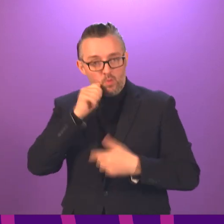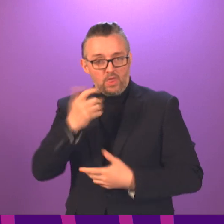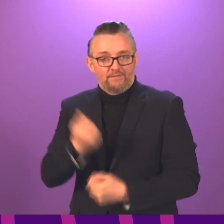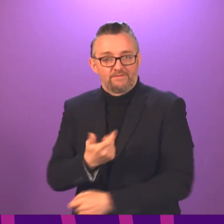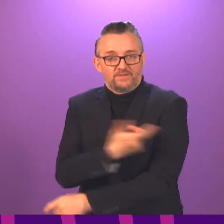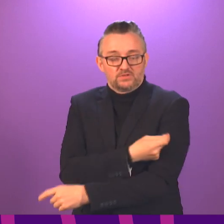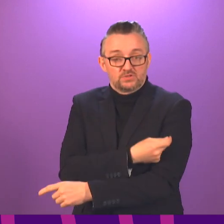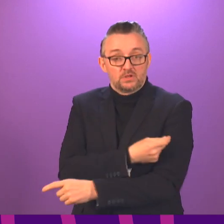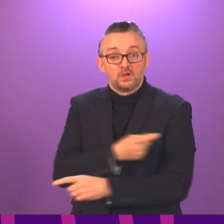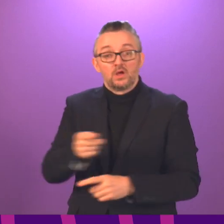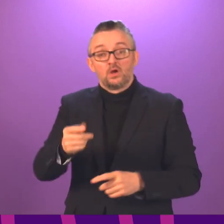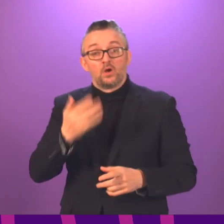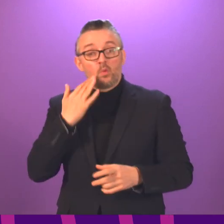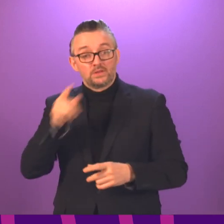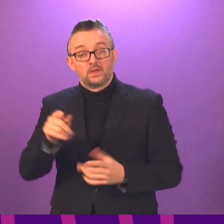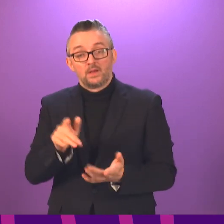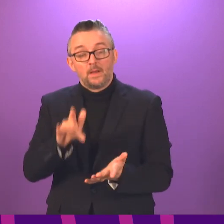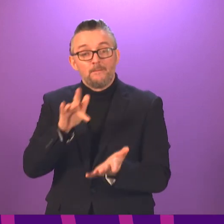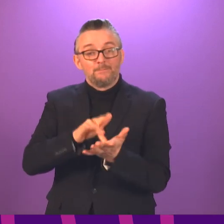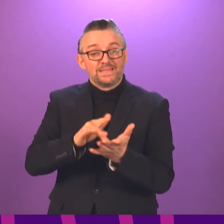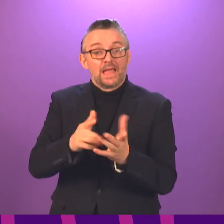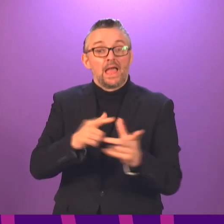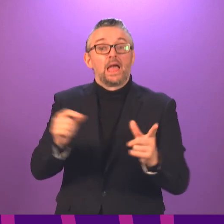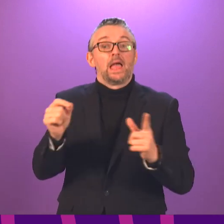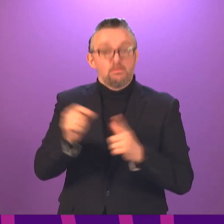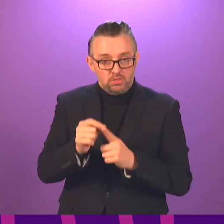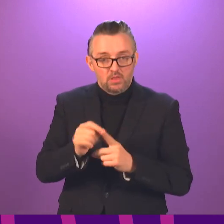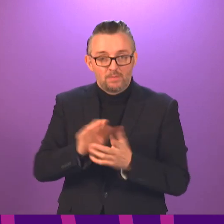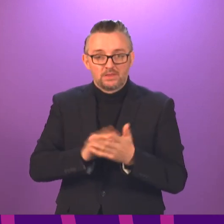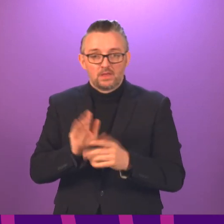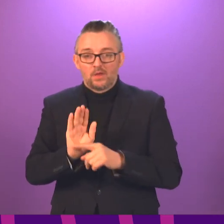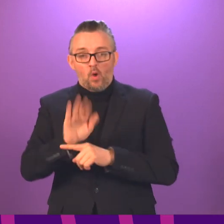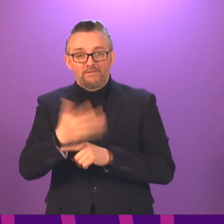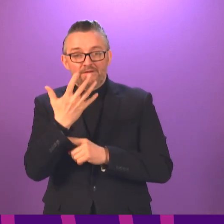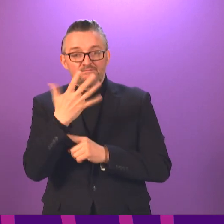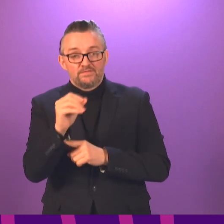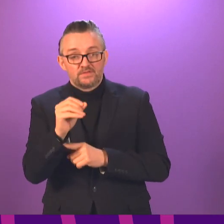over the age of 50 by mid-April. I know that that is not every teacher, but we will then